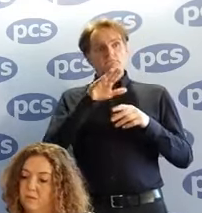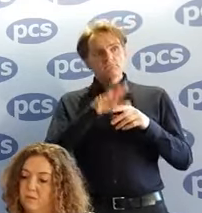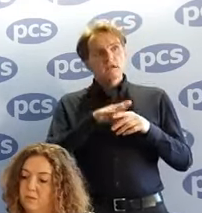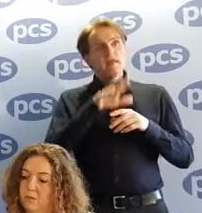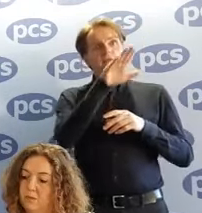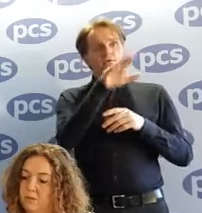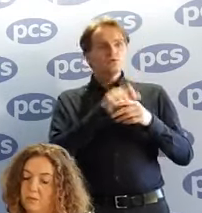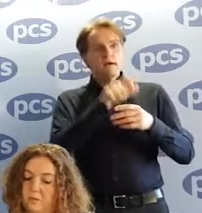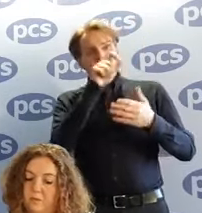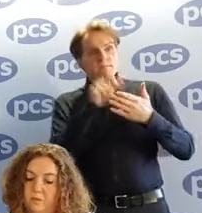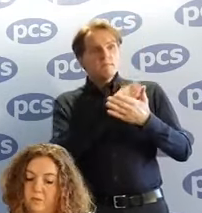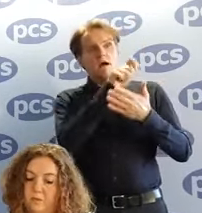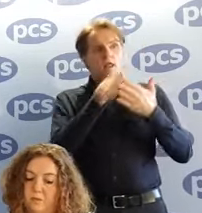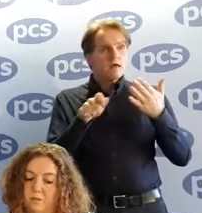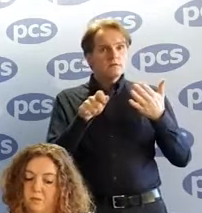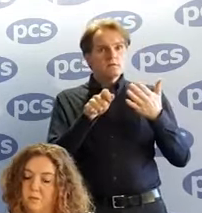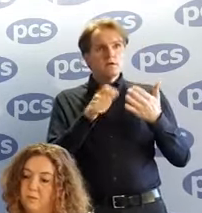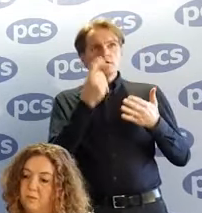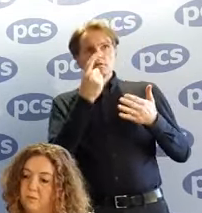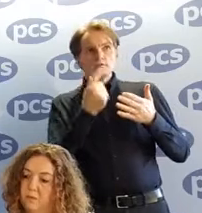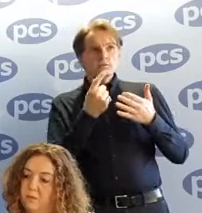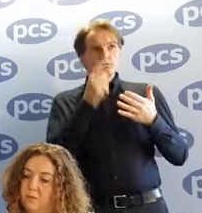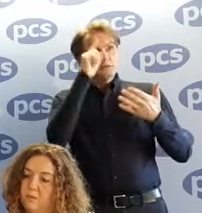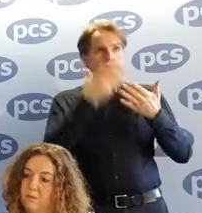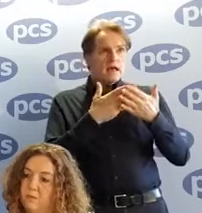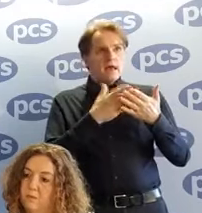order to put pressure on the employer to break the pay cap, the law has changed